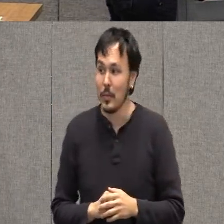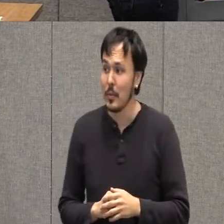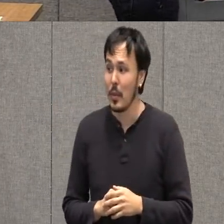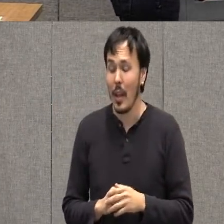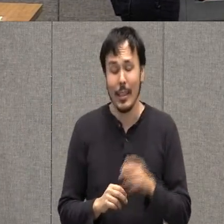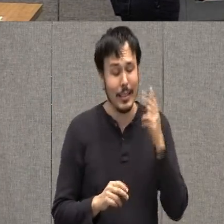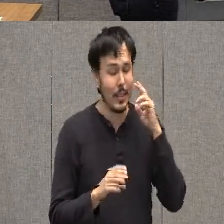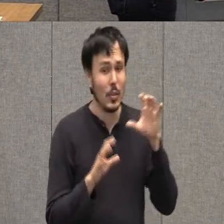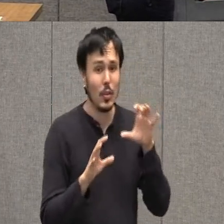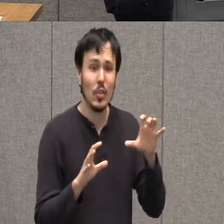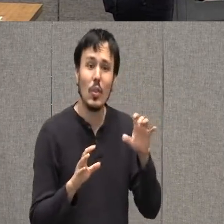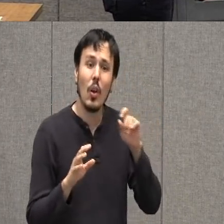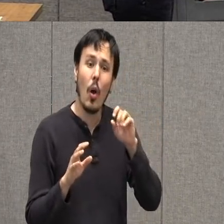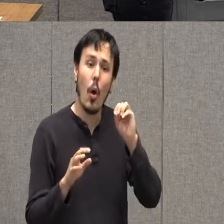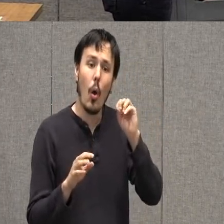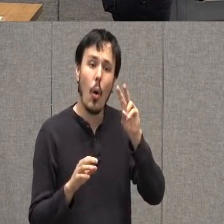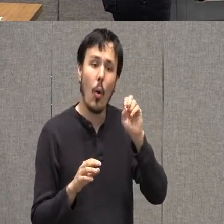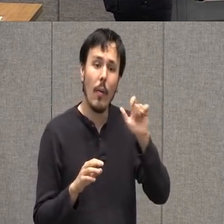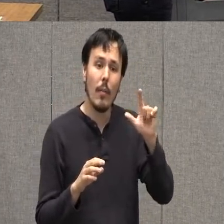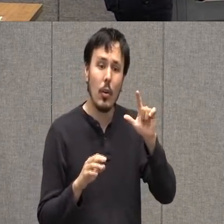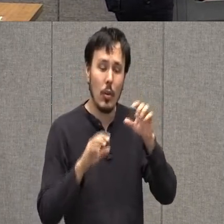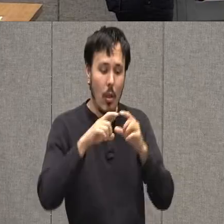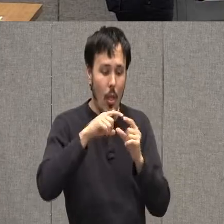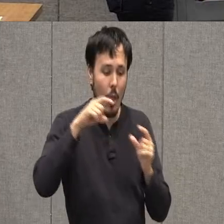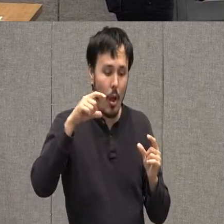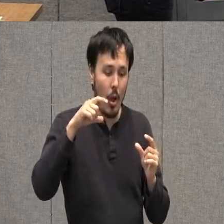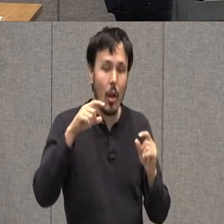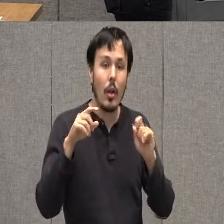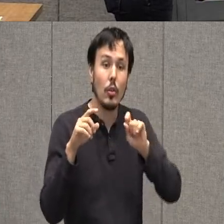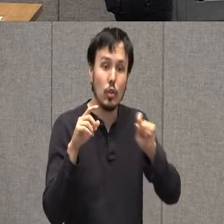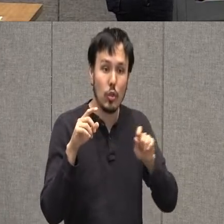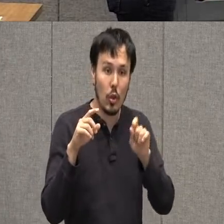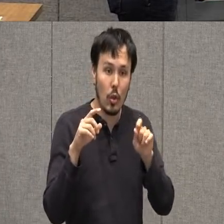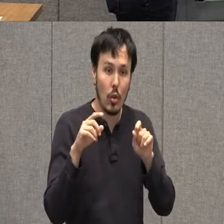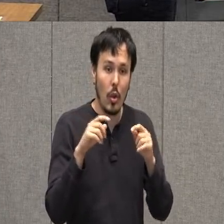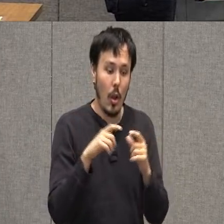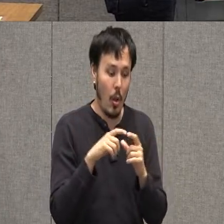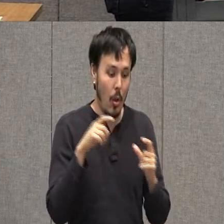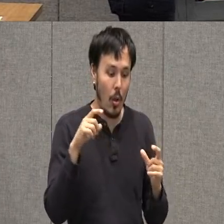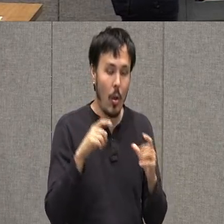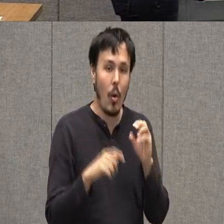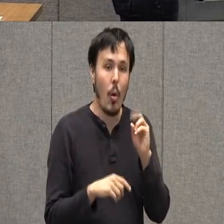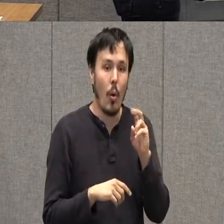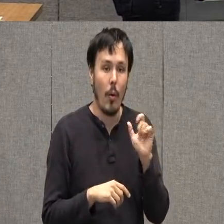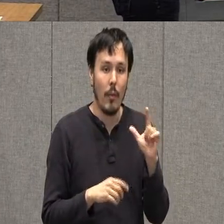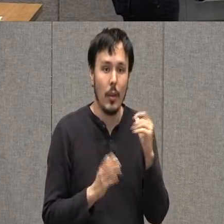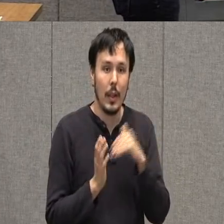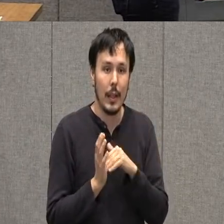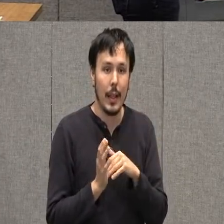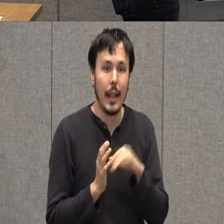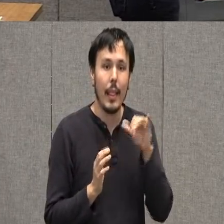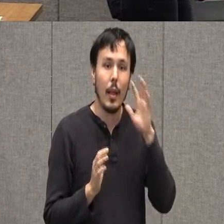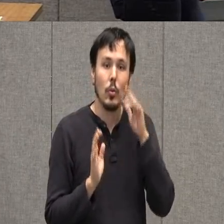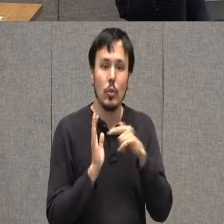Artists, you see how we leave the lines on the inside of the body and work around them? That's what sort of gives it that shape.